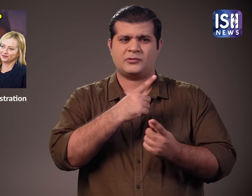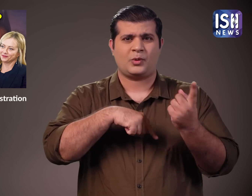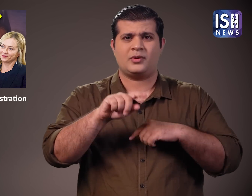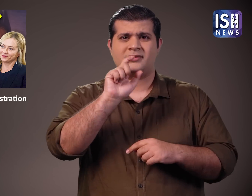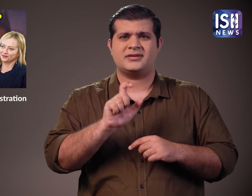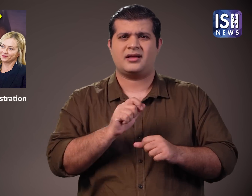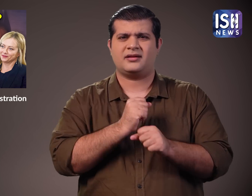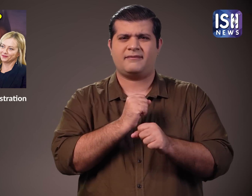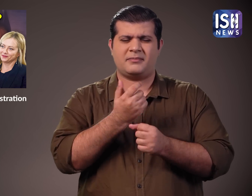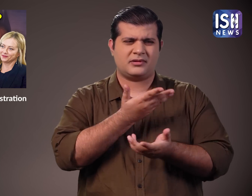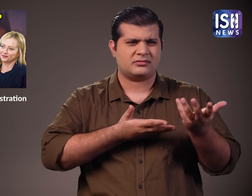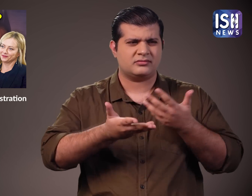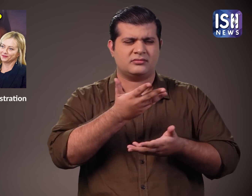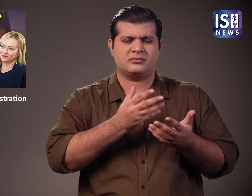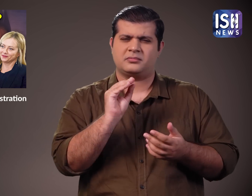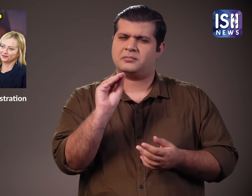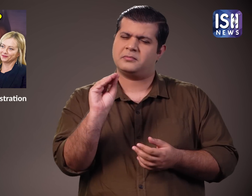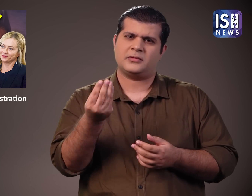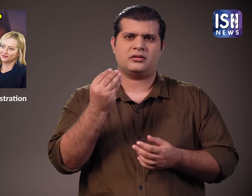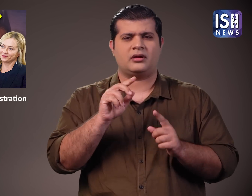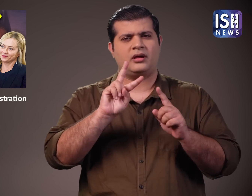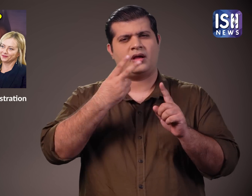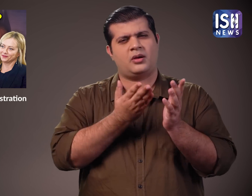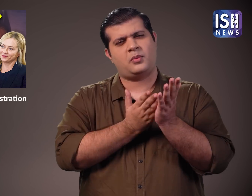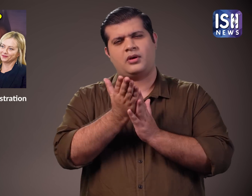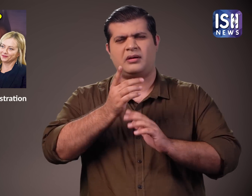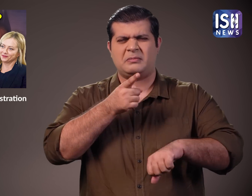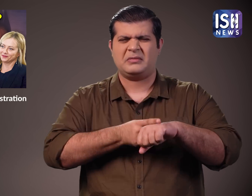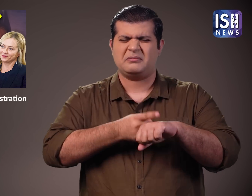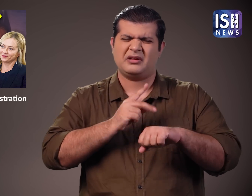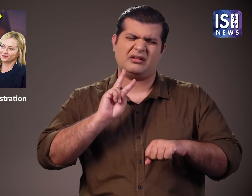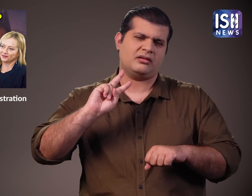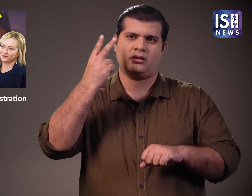he Italian government has decided to enforce harsher punishments